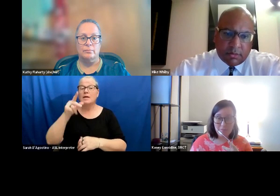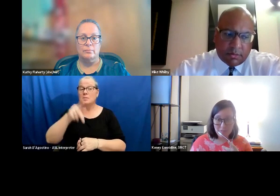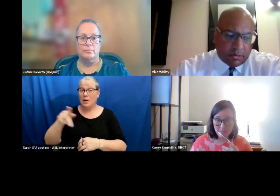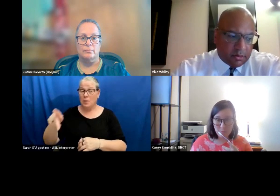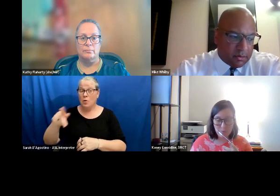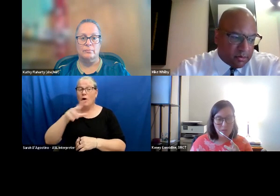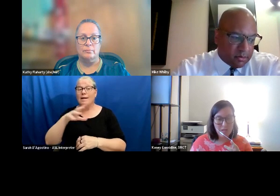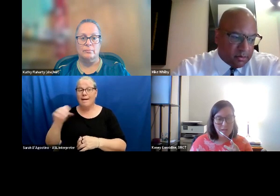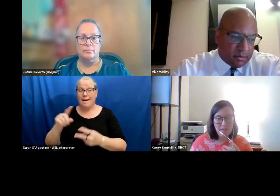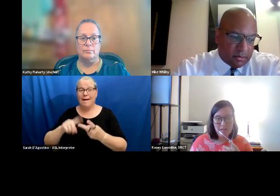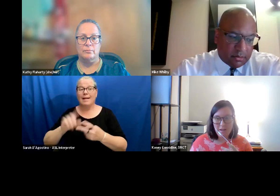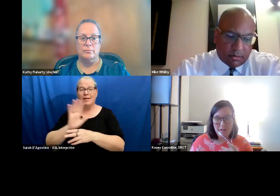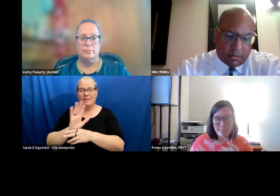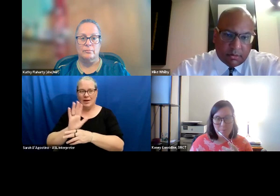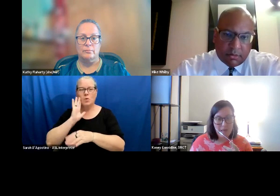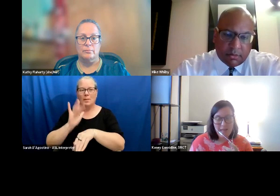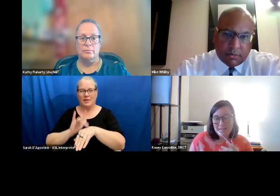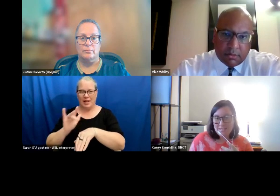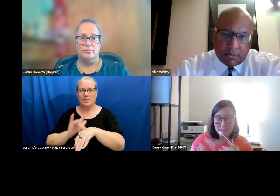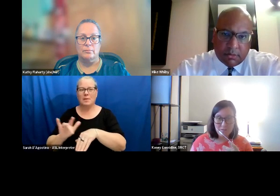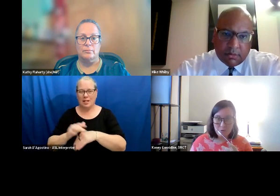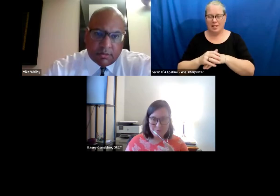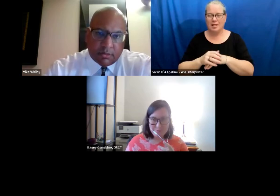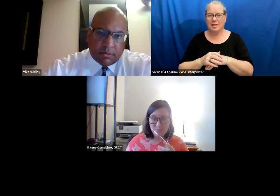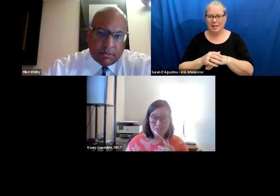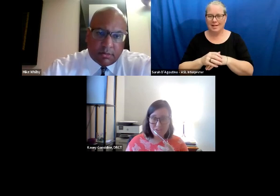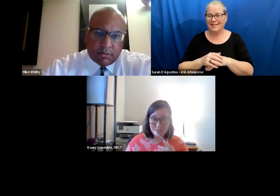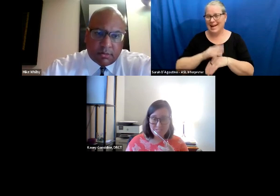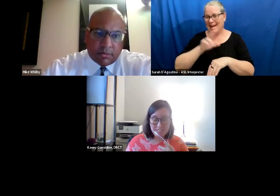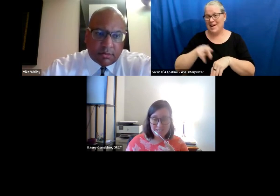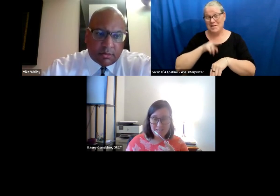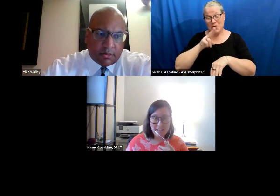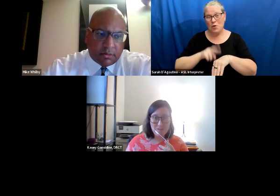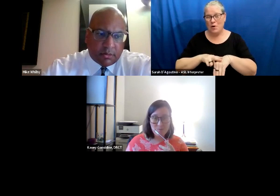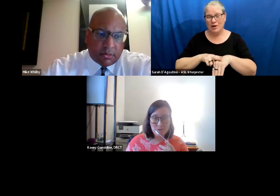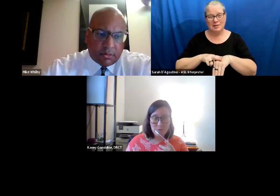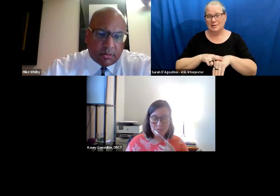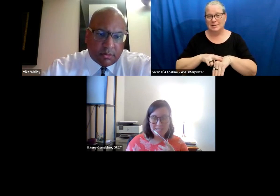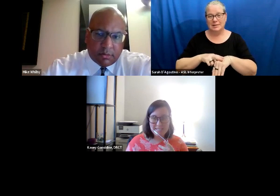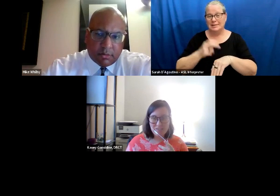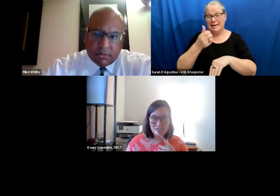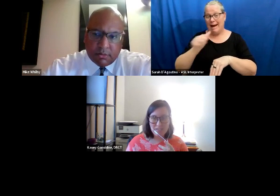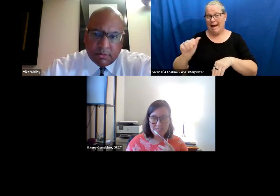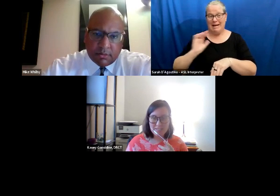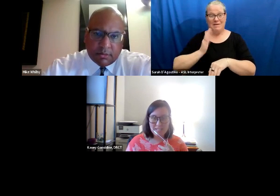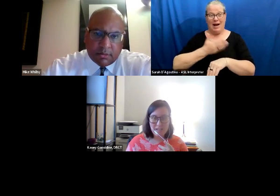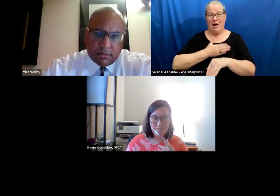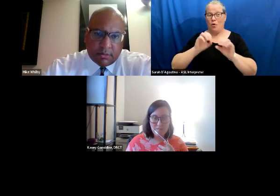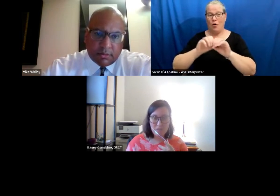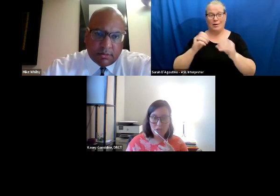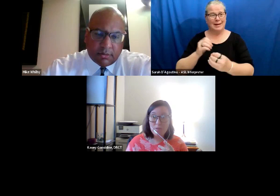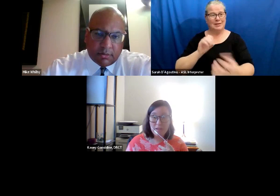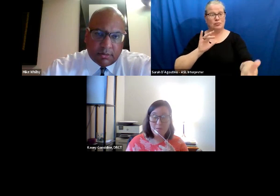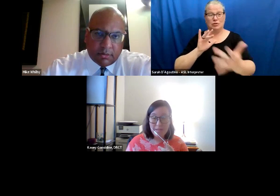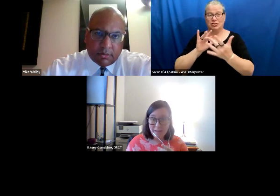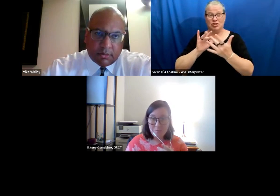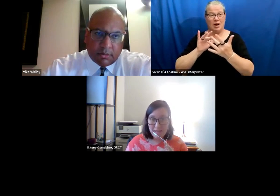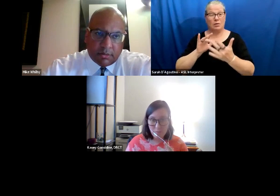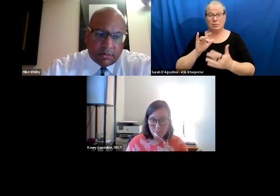available um and of course reach out to any of our organizations if you think we can be helpful